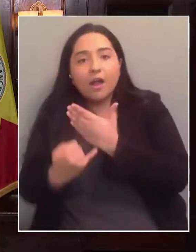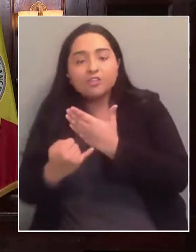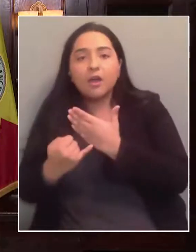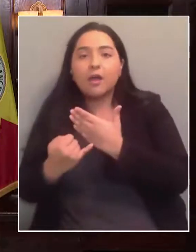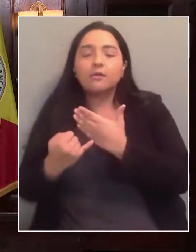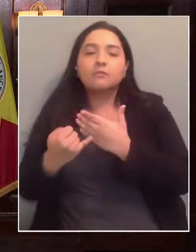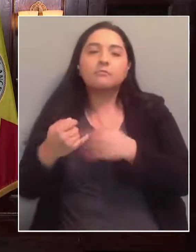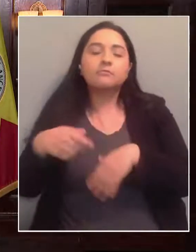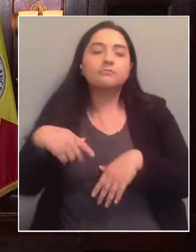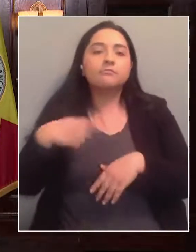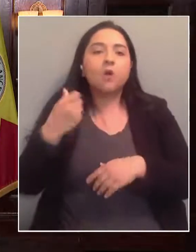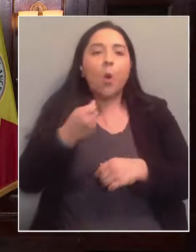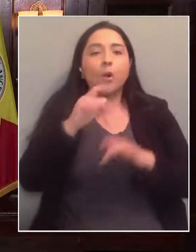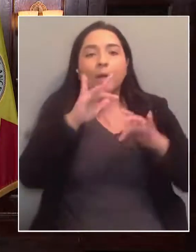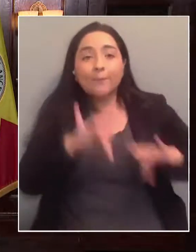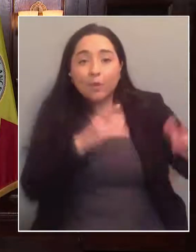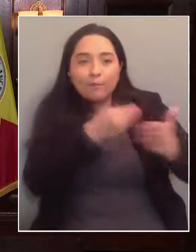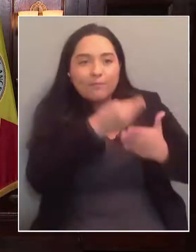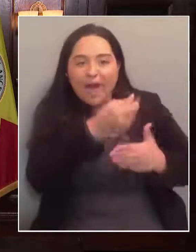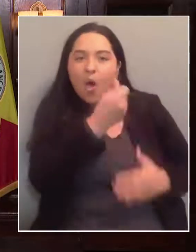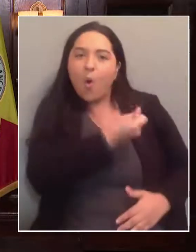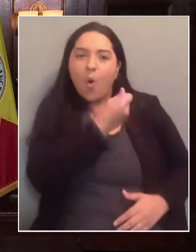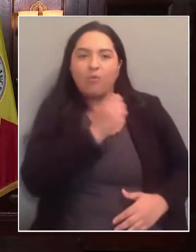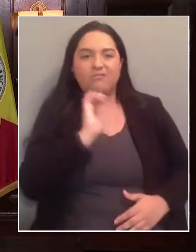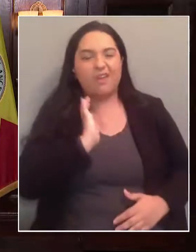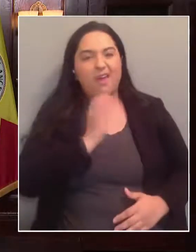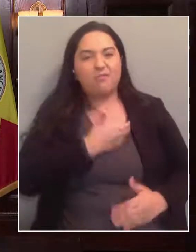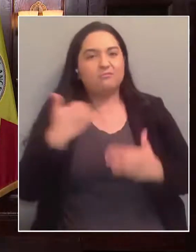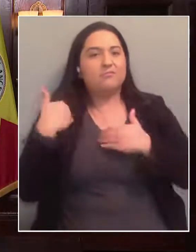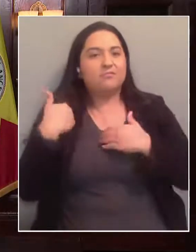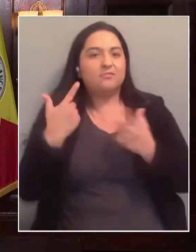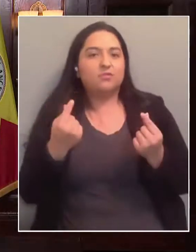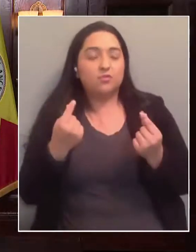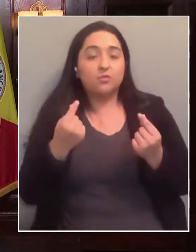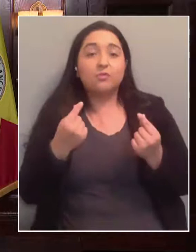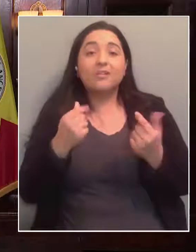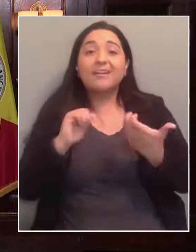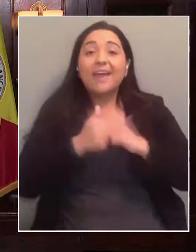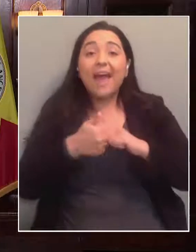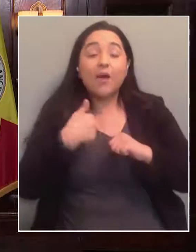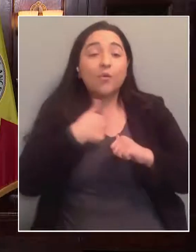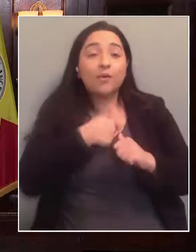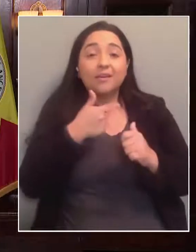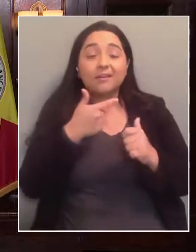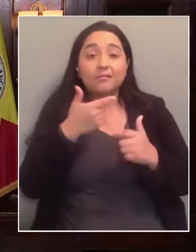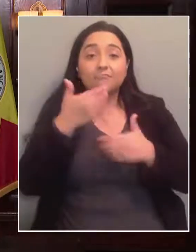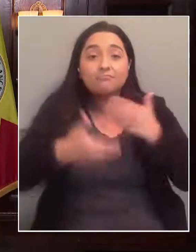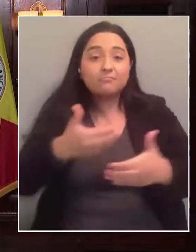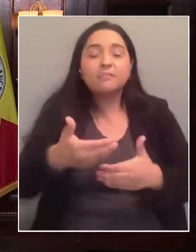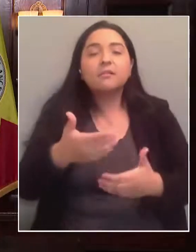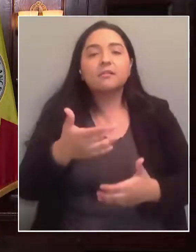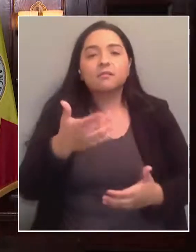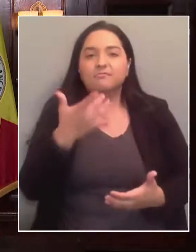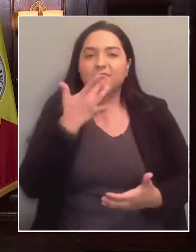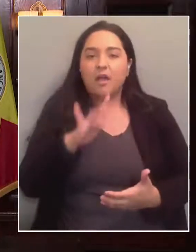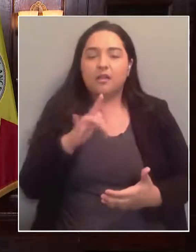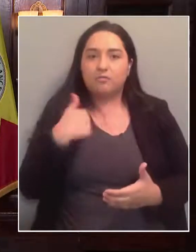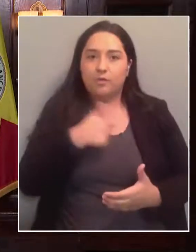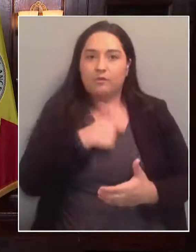NEW COMPUTERS. THAT'S WHAT WE HAVE TO DO. THE BULK OF HOW WE'RE DOING THIS COMES FROM WHAT WE'VE DONE